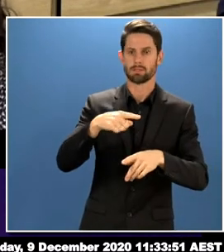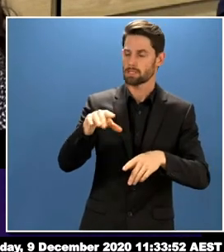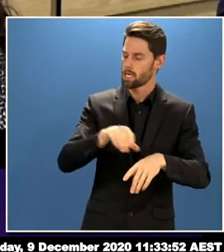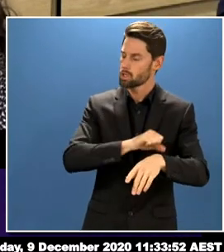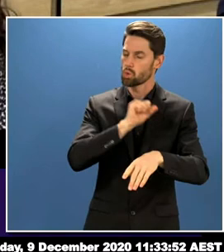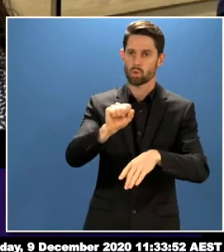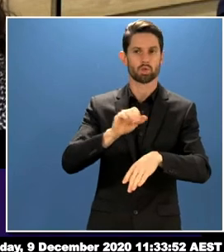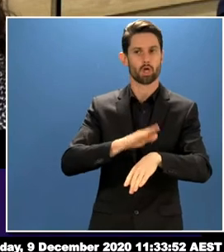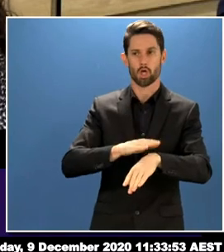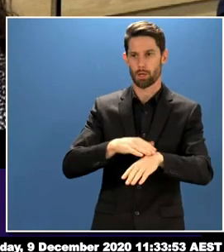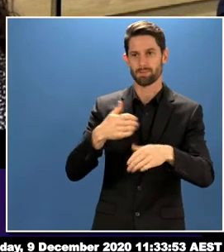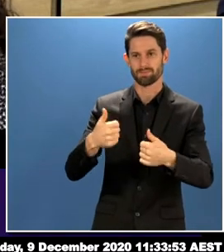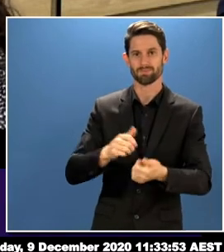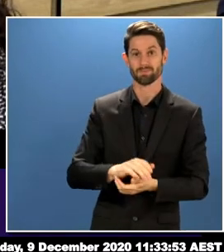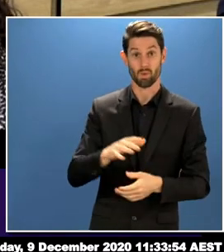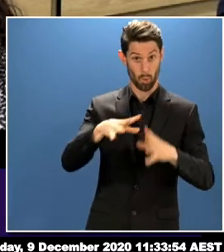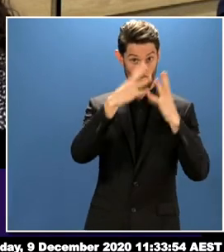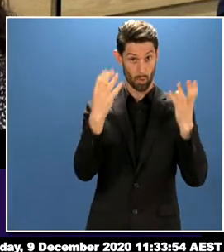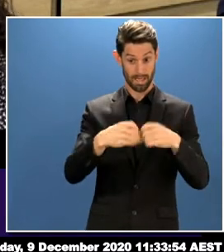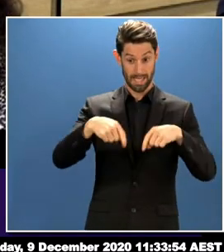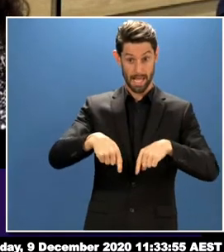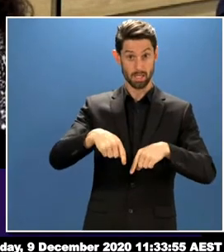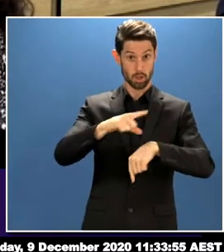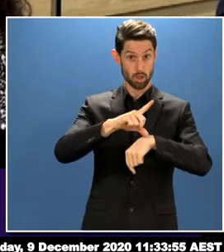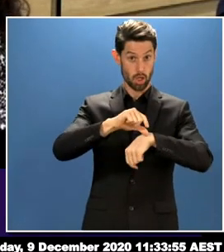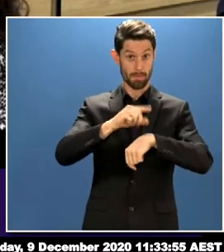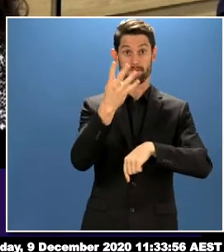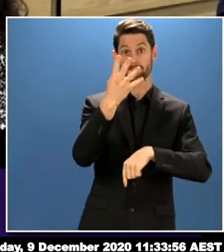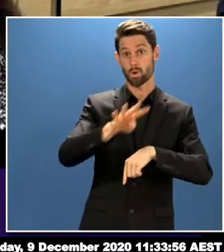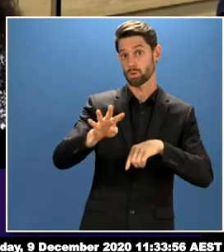We spoke just before we started, we've got 40 minutes, and I'm very